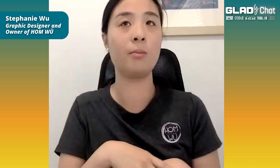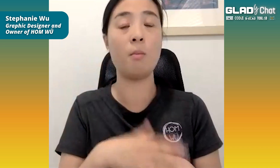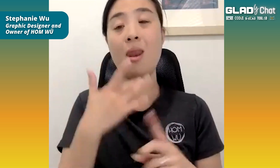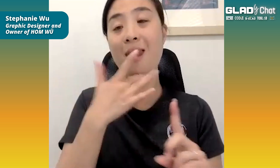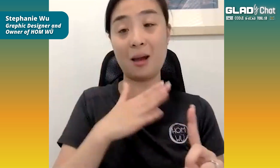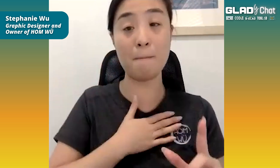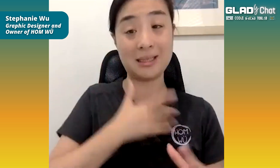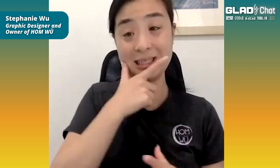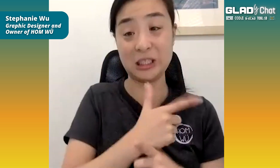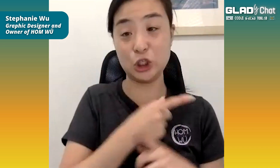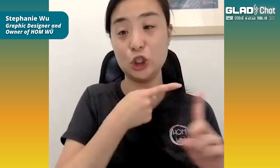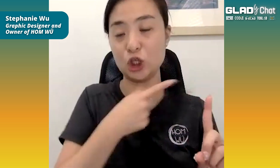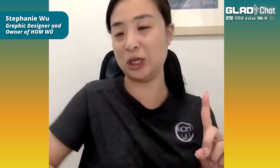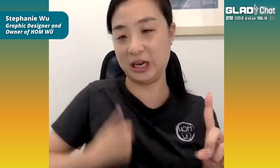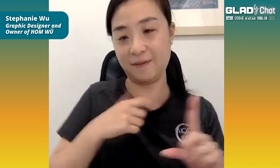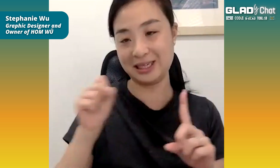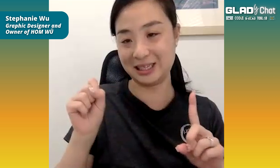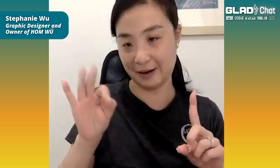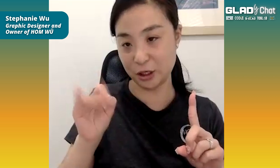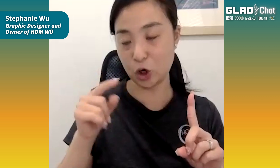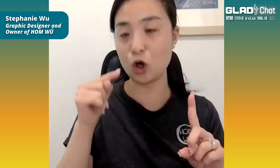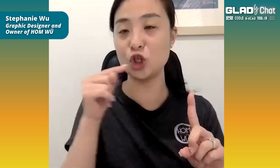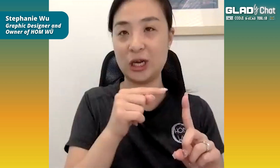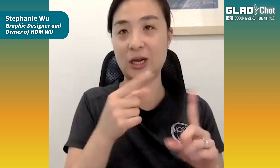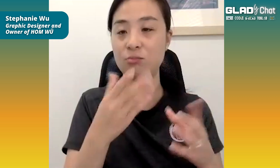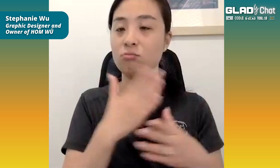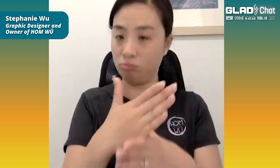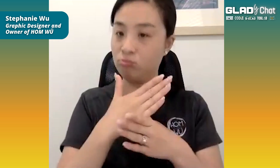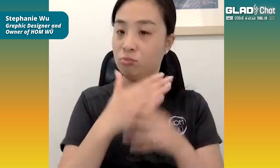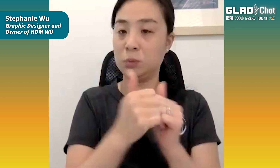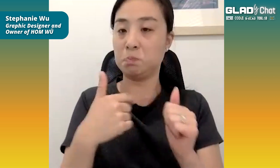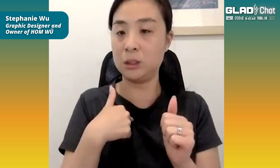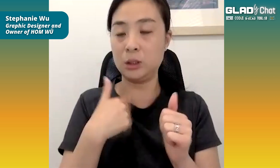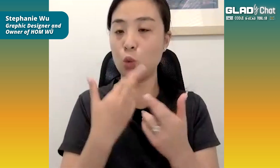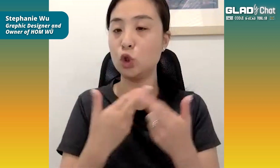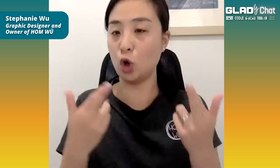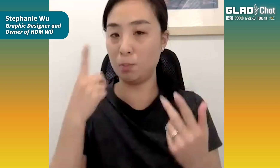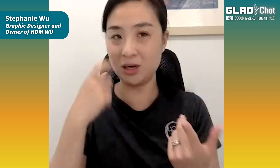Luckily my sister, who lives in San Francisco, shared some resources with me because